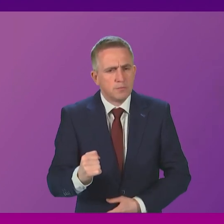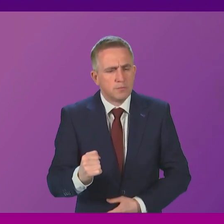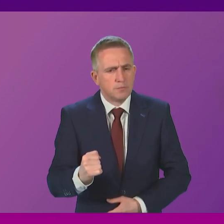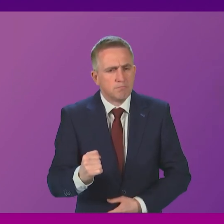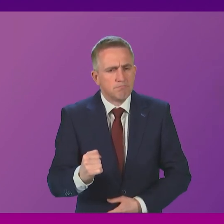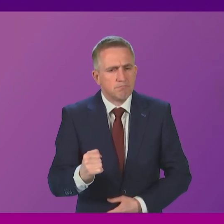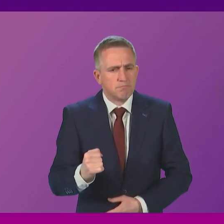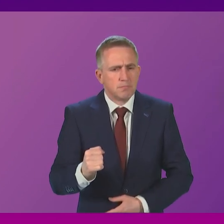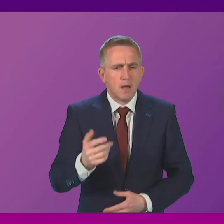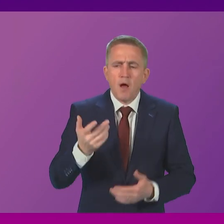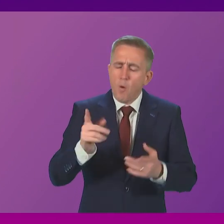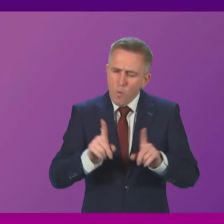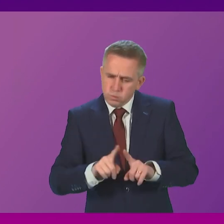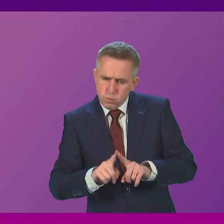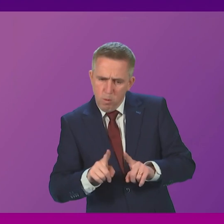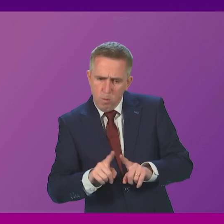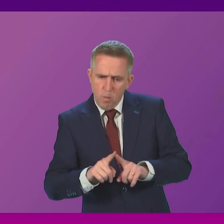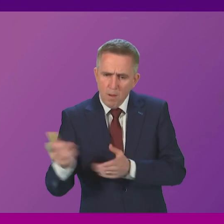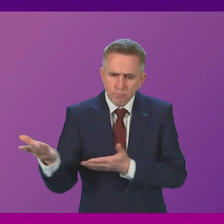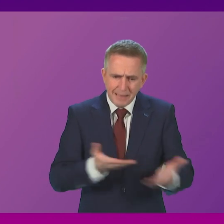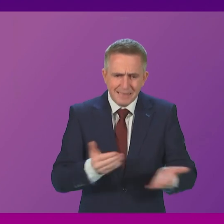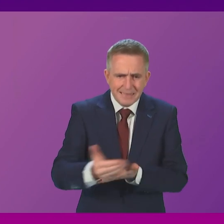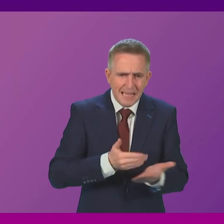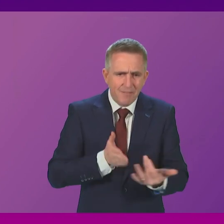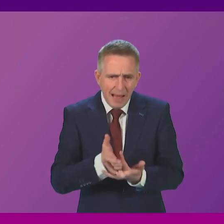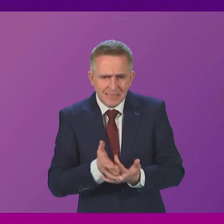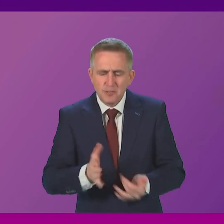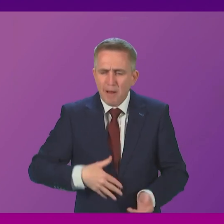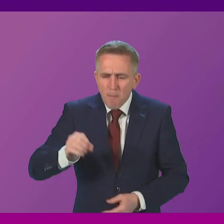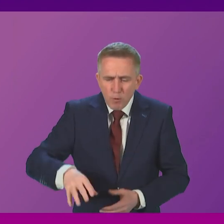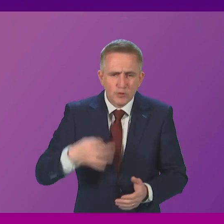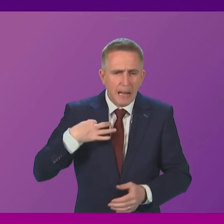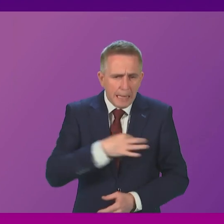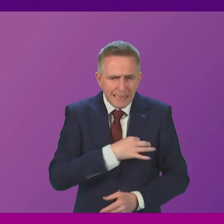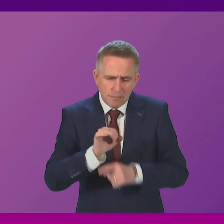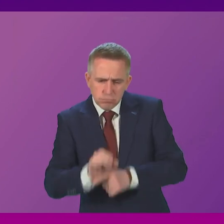practices and bringing in safe access zones around abortion clinics, we will deliver a